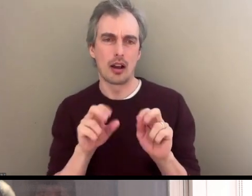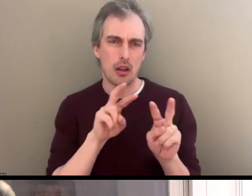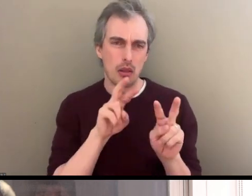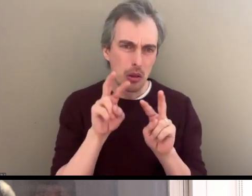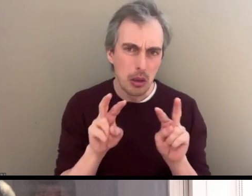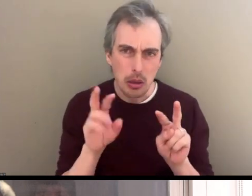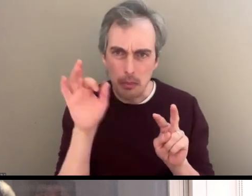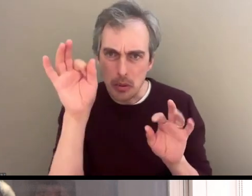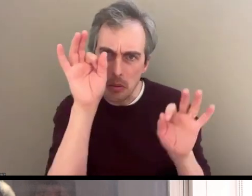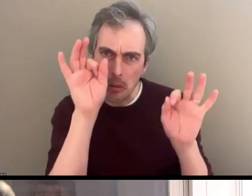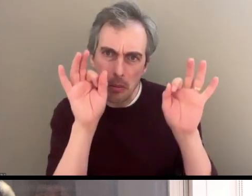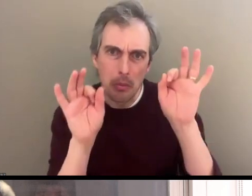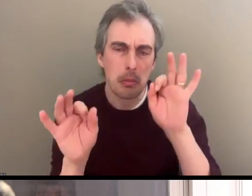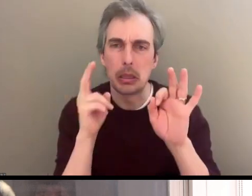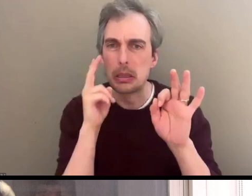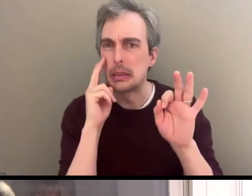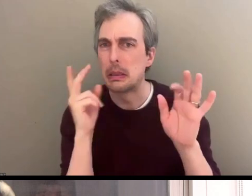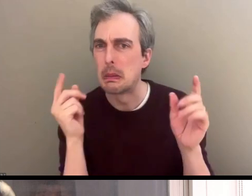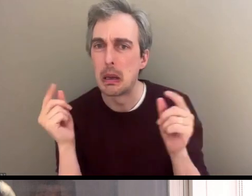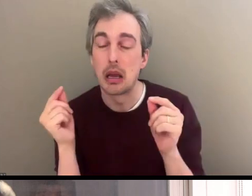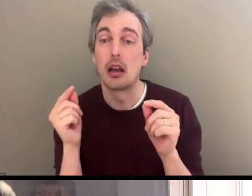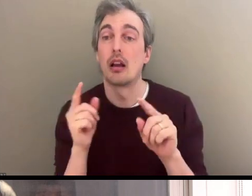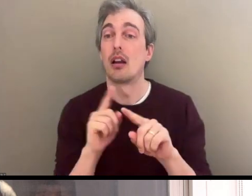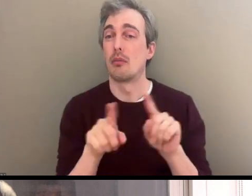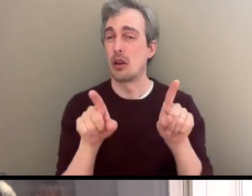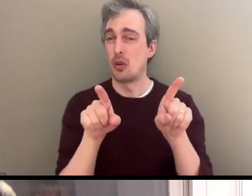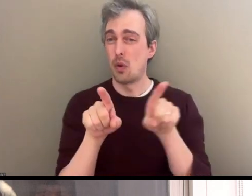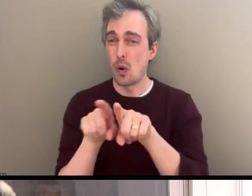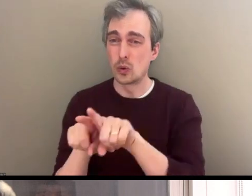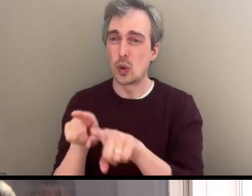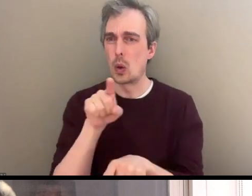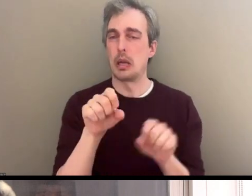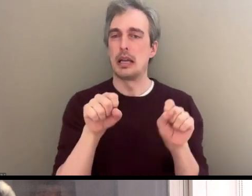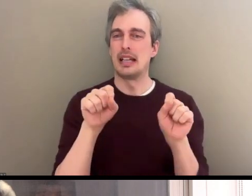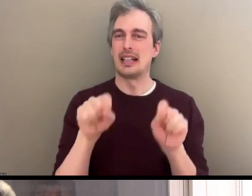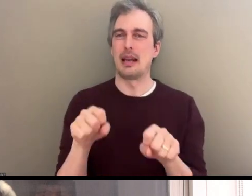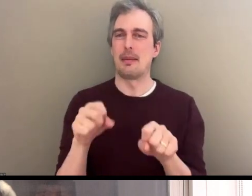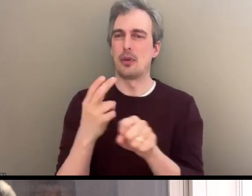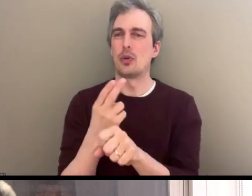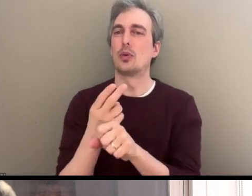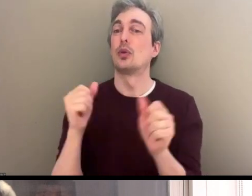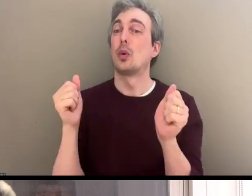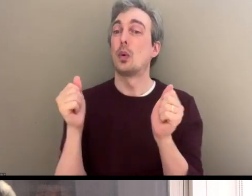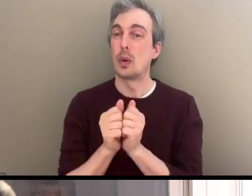But it is also able to be used with keyboard shortcuts, which is really nice.